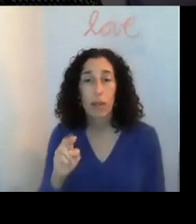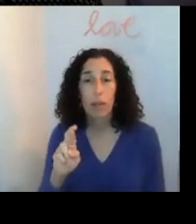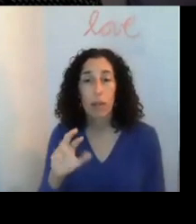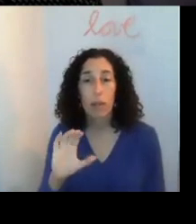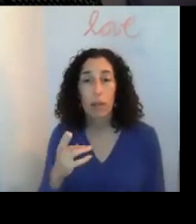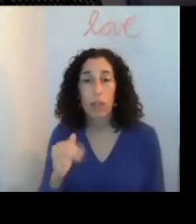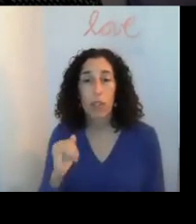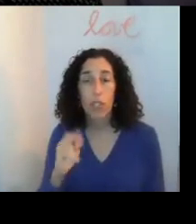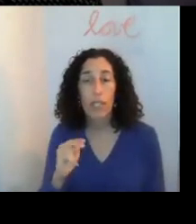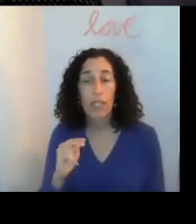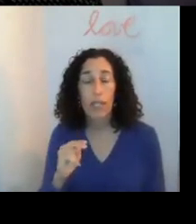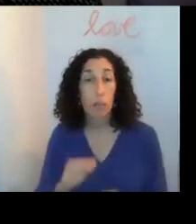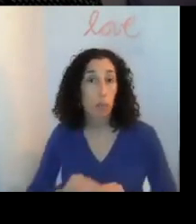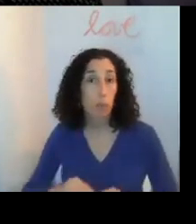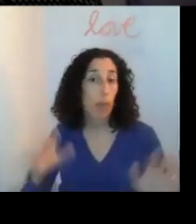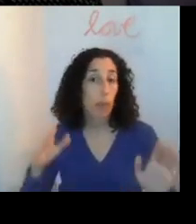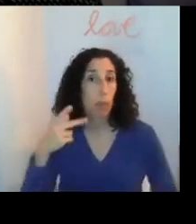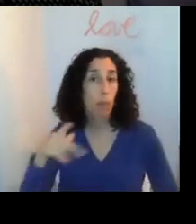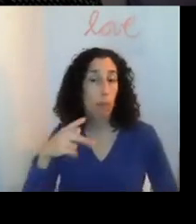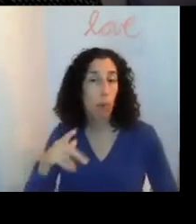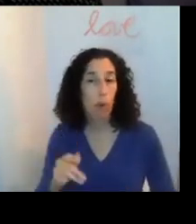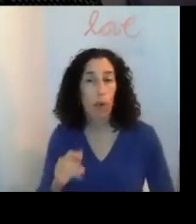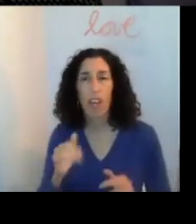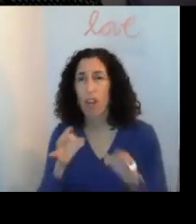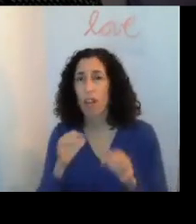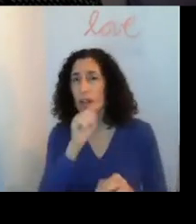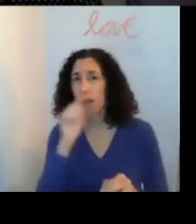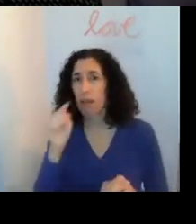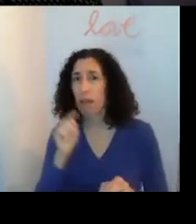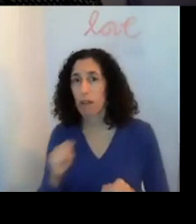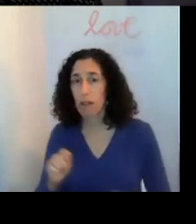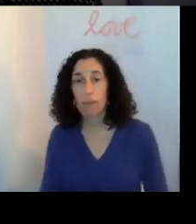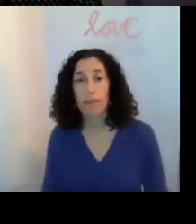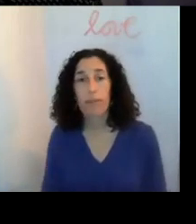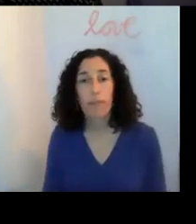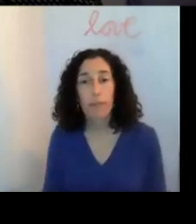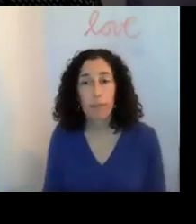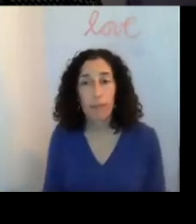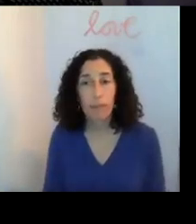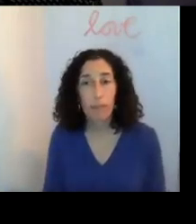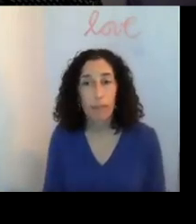To begin to experience or imagine what this speculative soup environment for the book